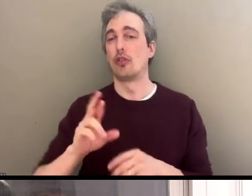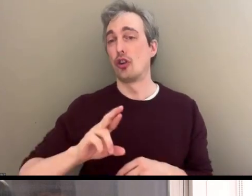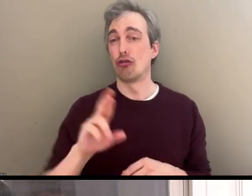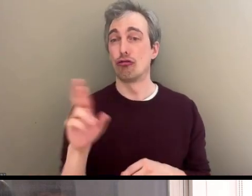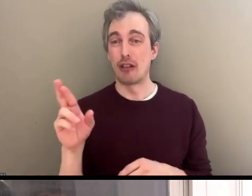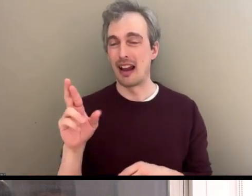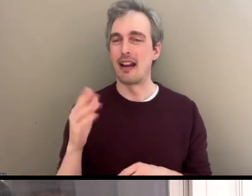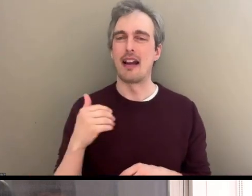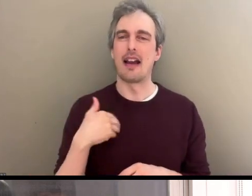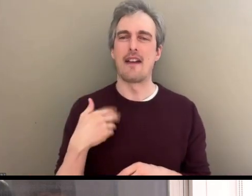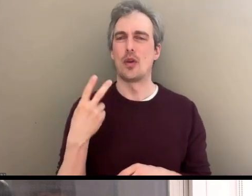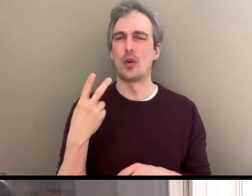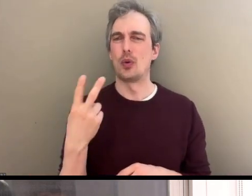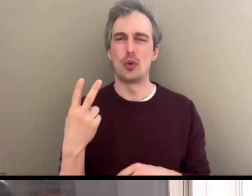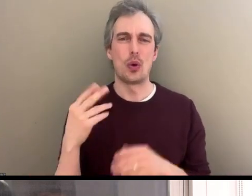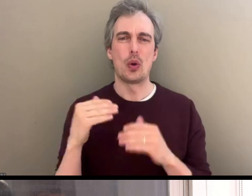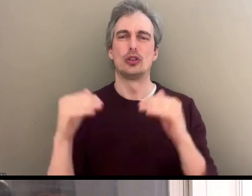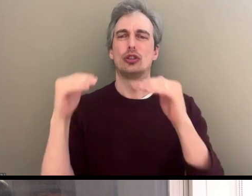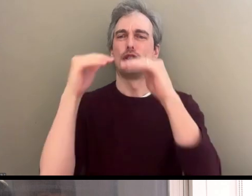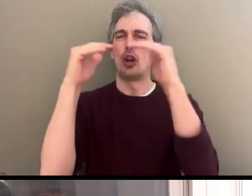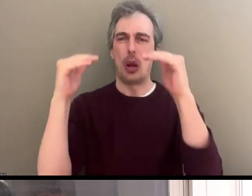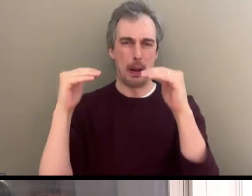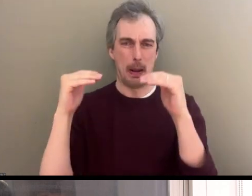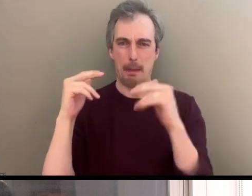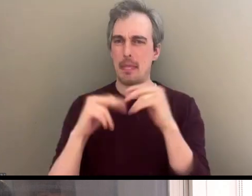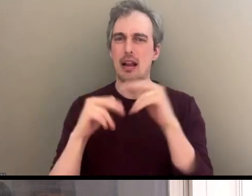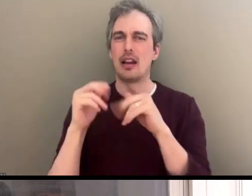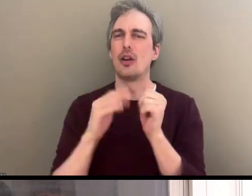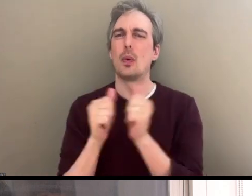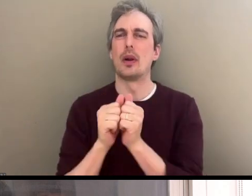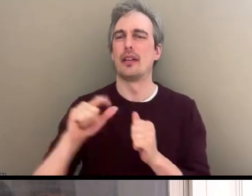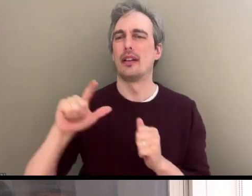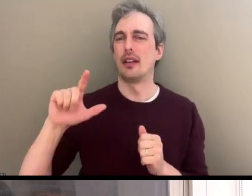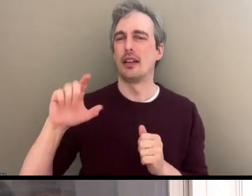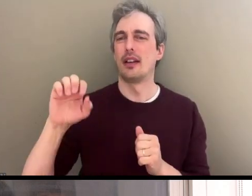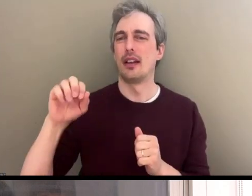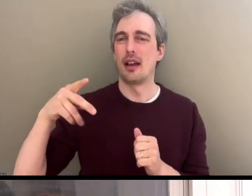I think the leopard print is arbitrary, but it's when to when to use the screw